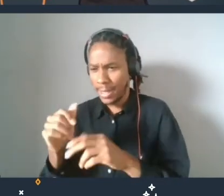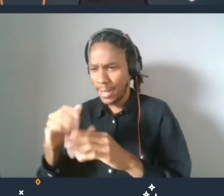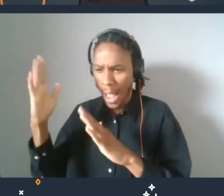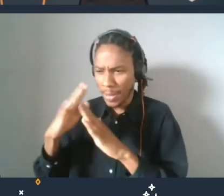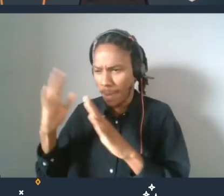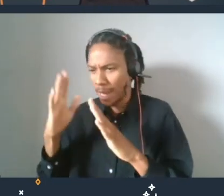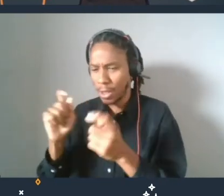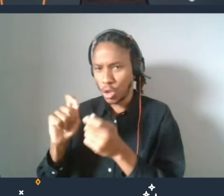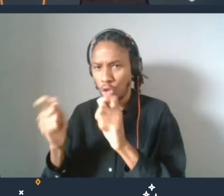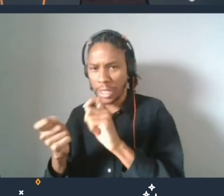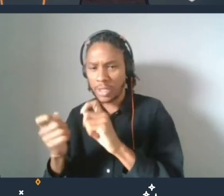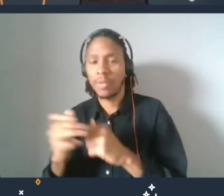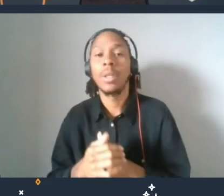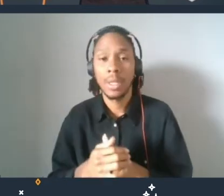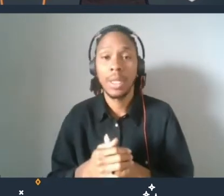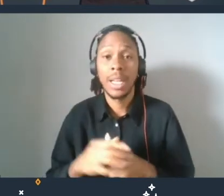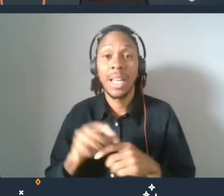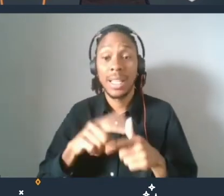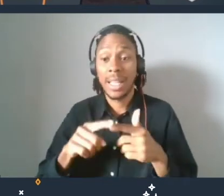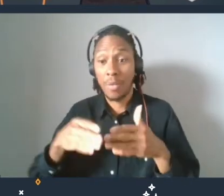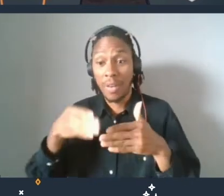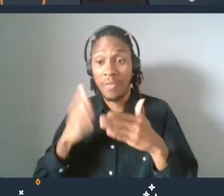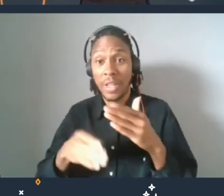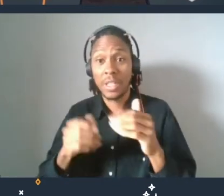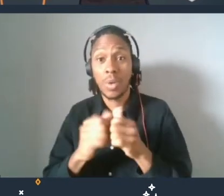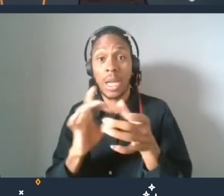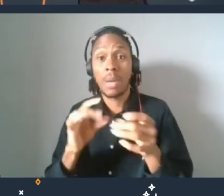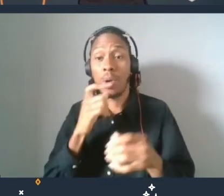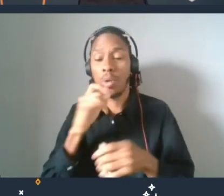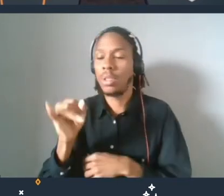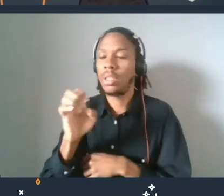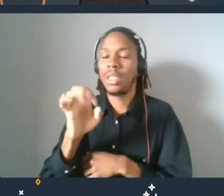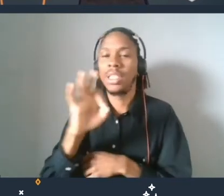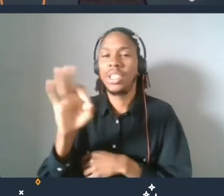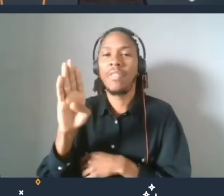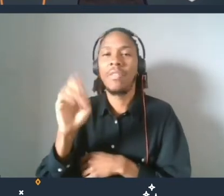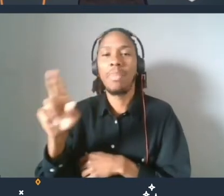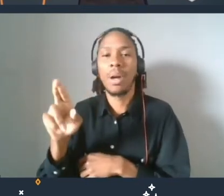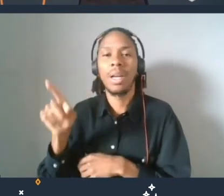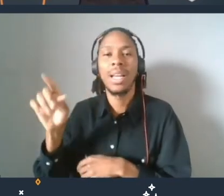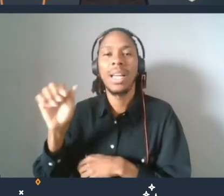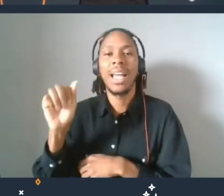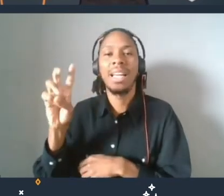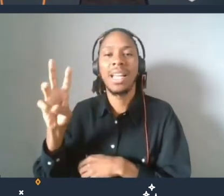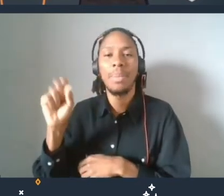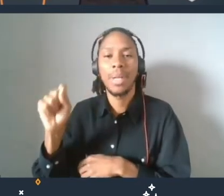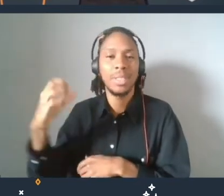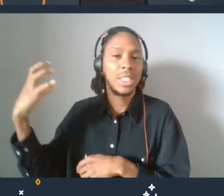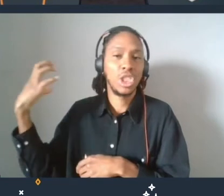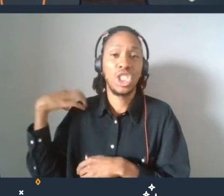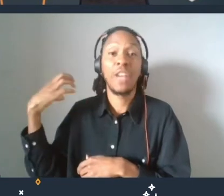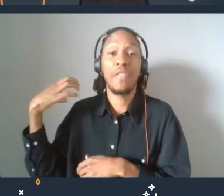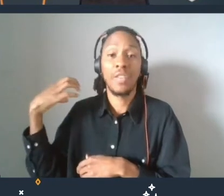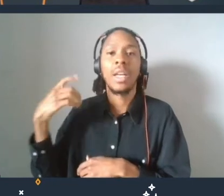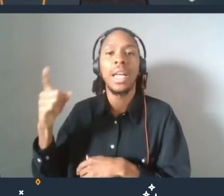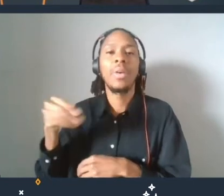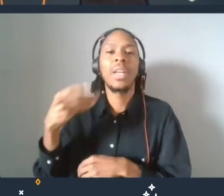And the day's gonna conclude with some remarks from Jeff Barr, who is AWS's chief evangelist, and he's gonna give his unique perspective on S3